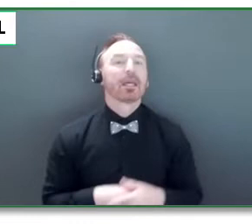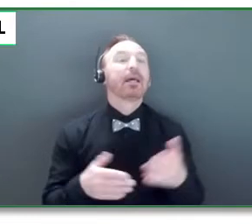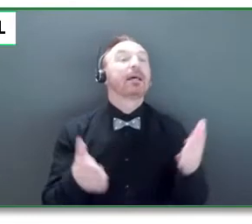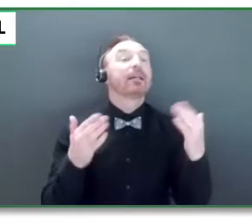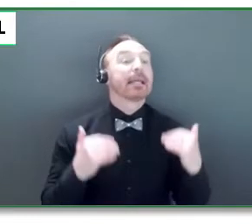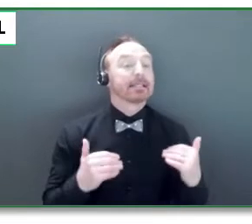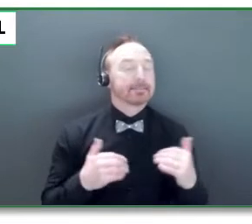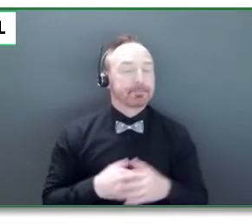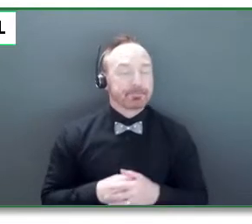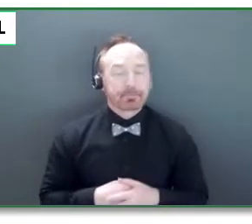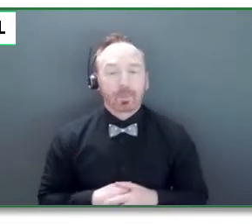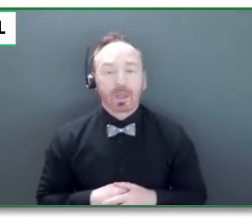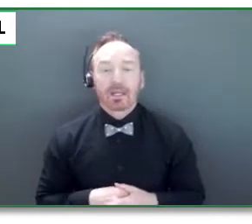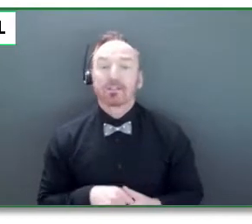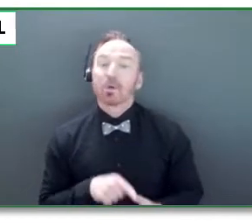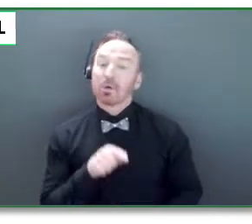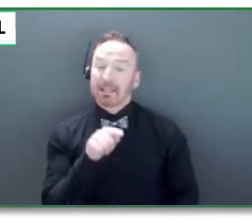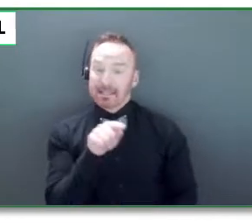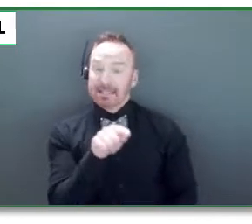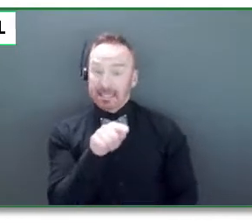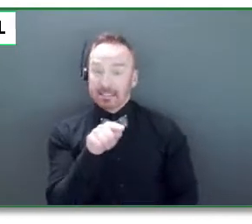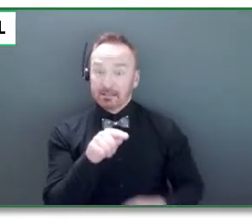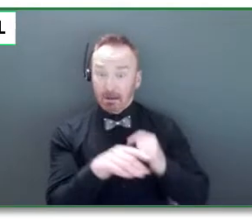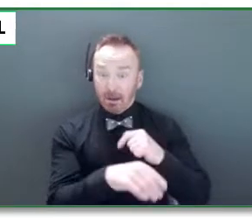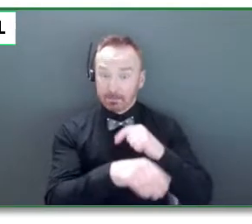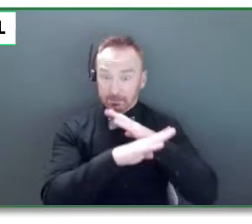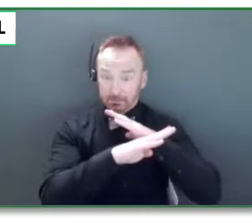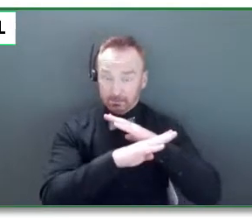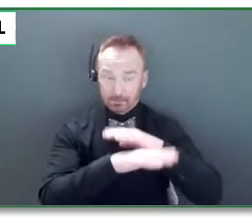So in this obstacle, the main thing that we see